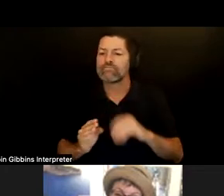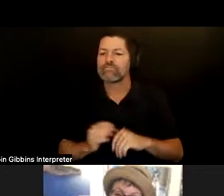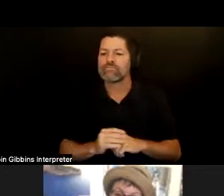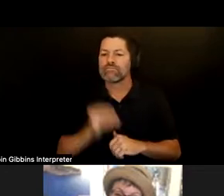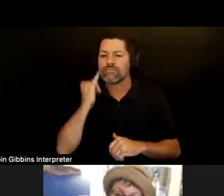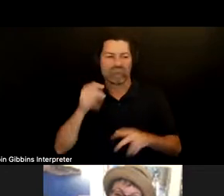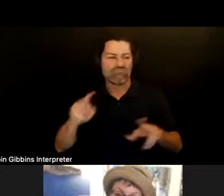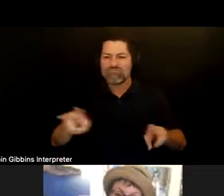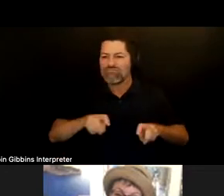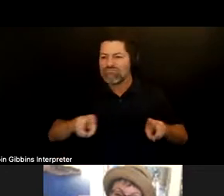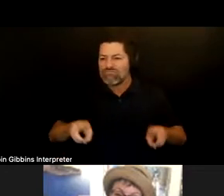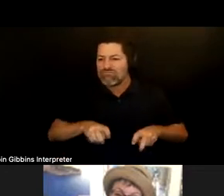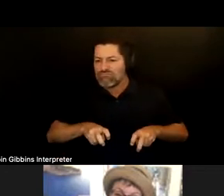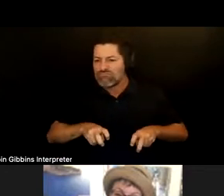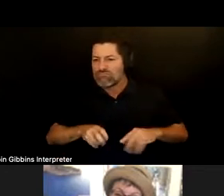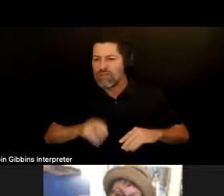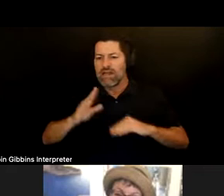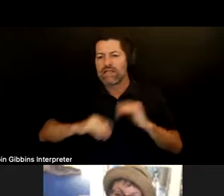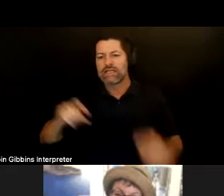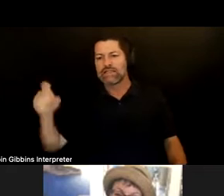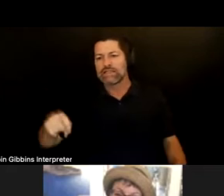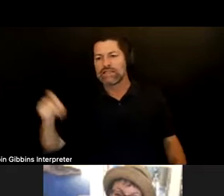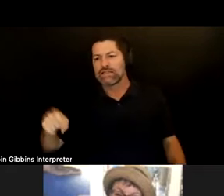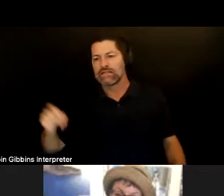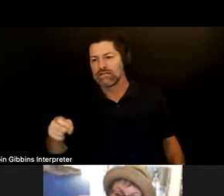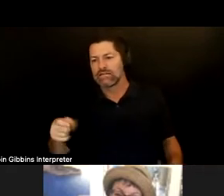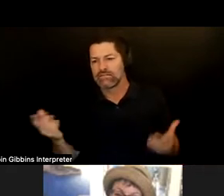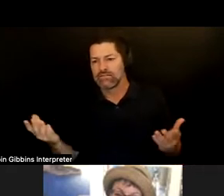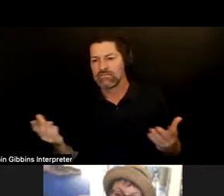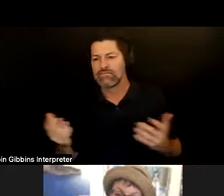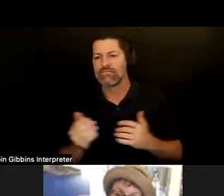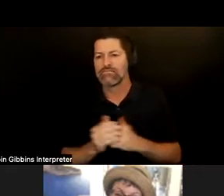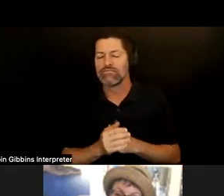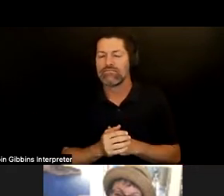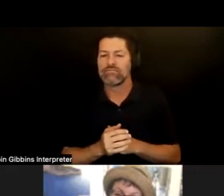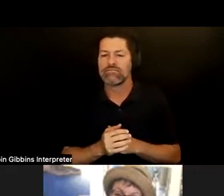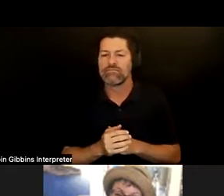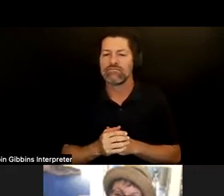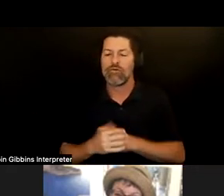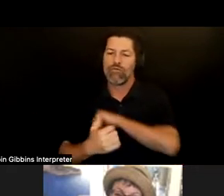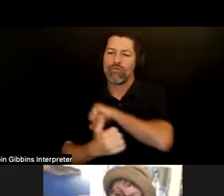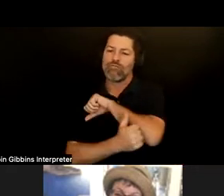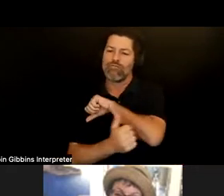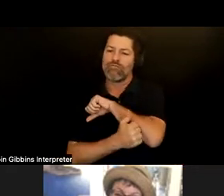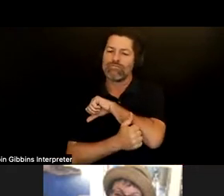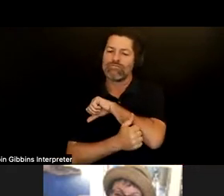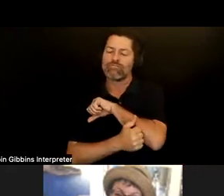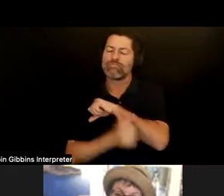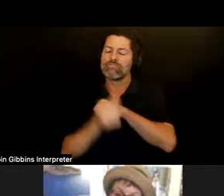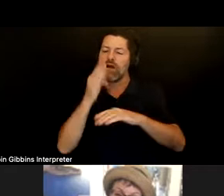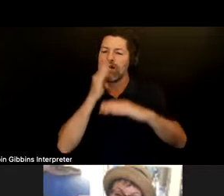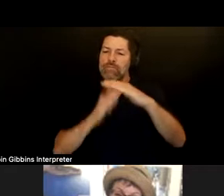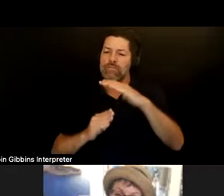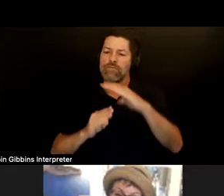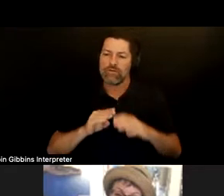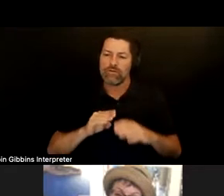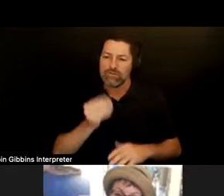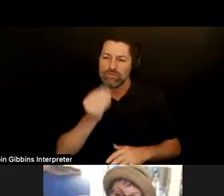world than what we deserve, and the mothsat is a bread of humility, and it's a bread of